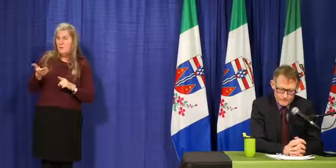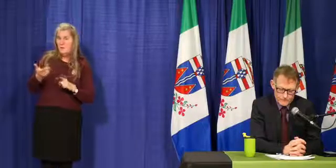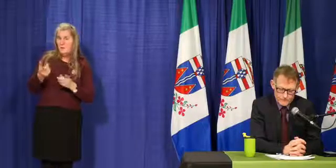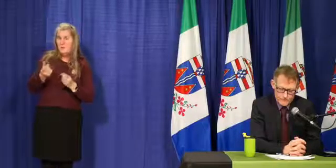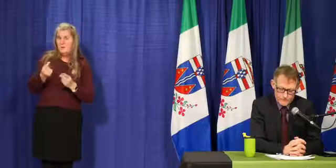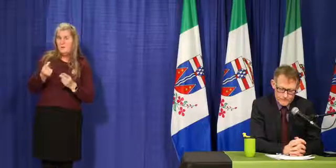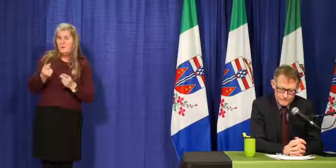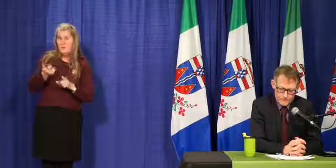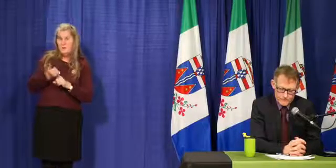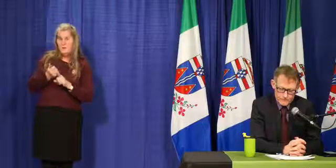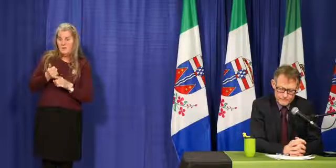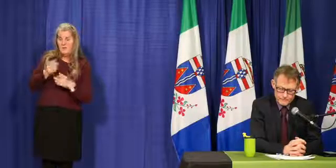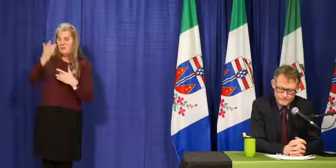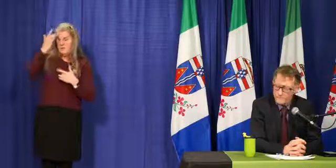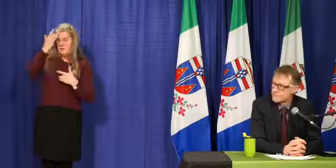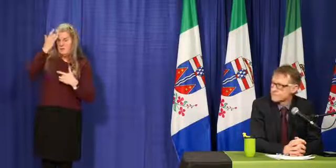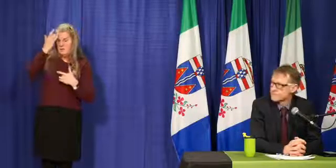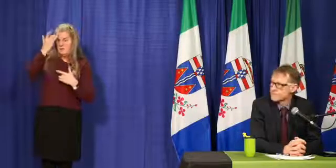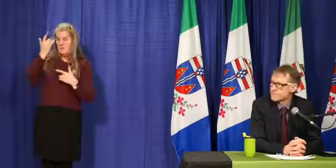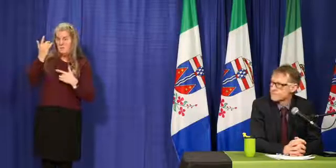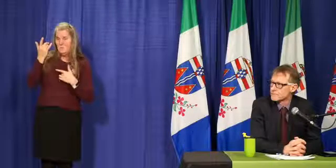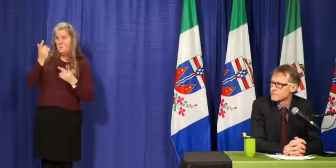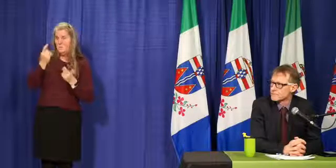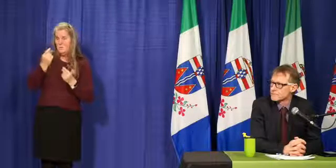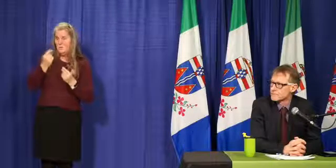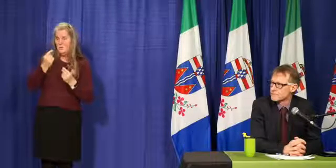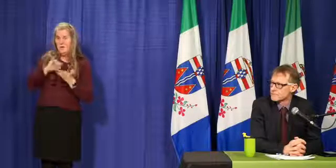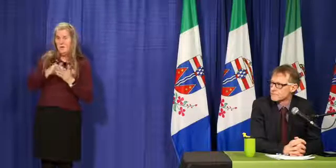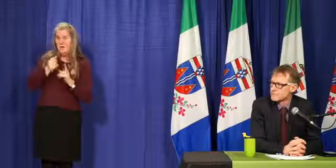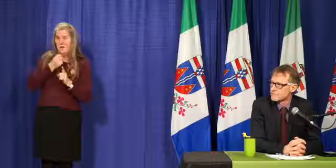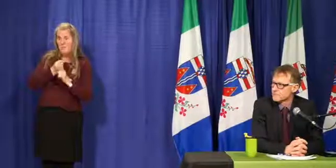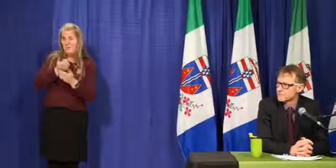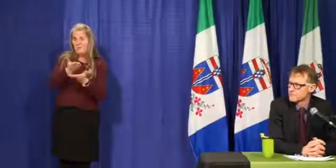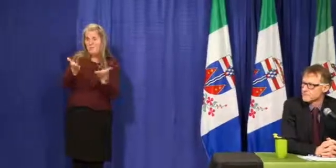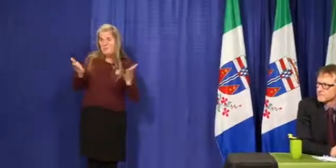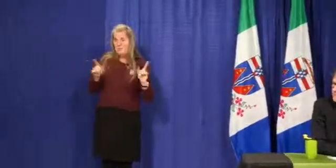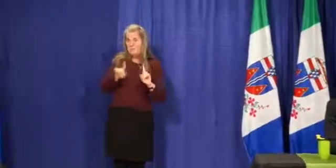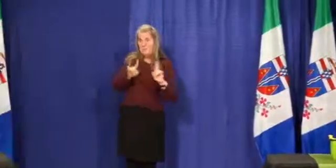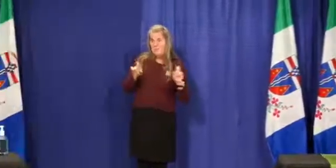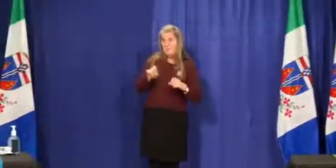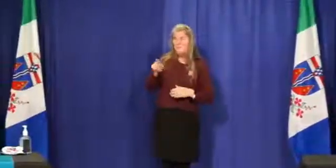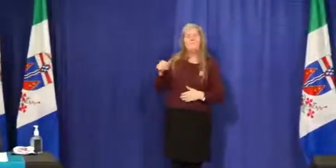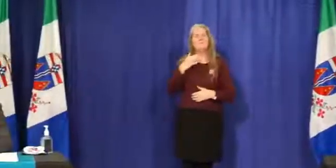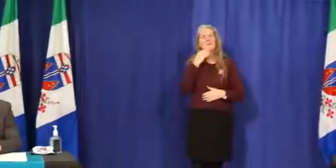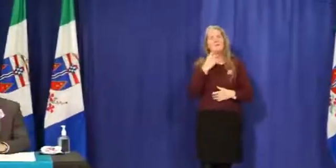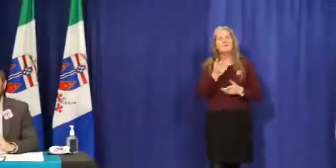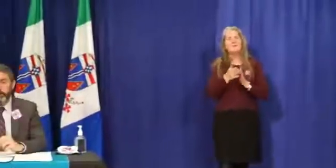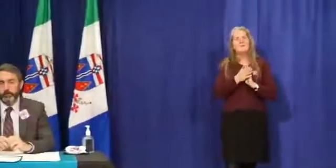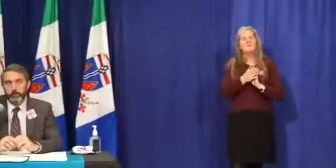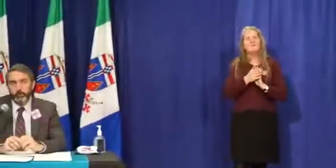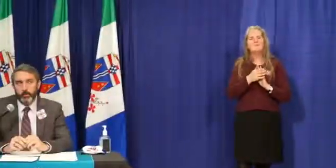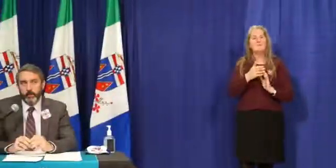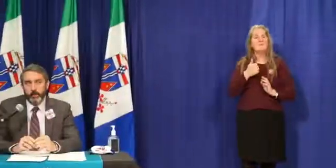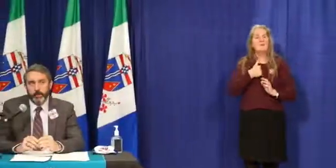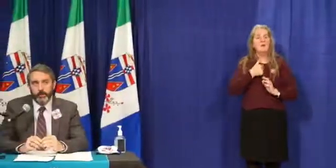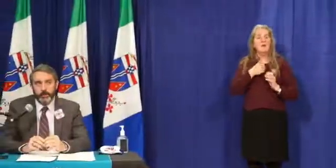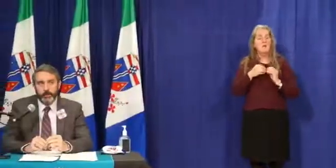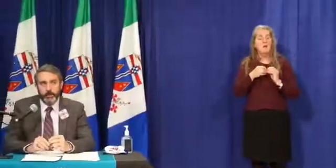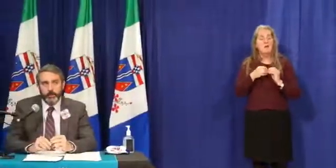reported illnesses, and if you have a sense of how widespread these incidents are? Thank you, for the question. I don't have anything more to